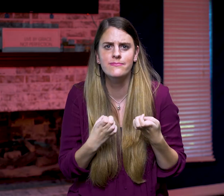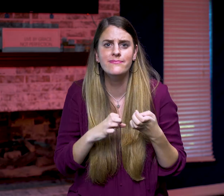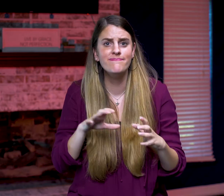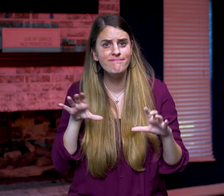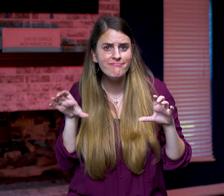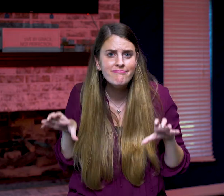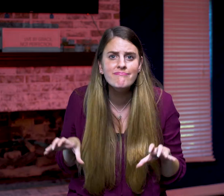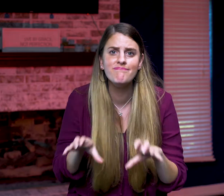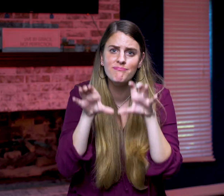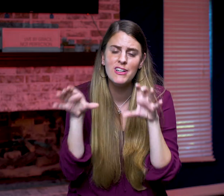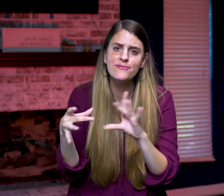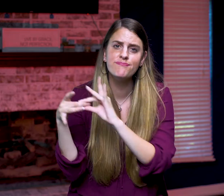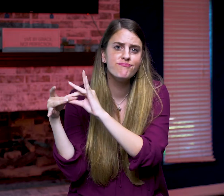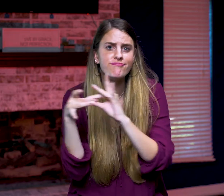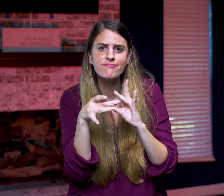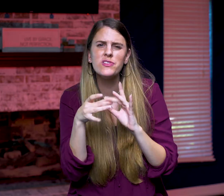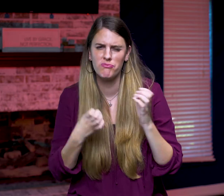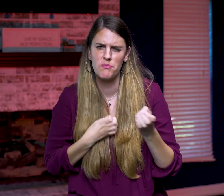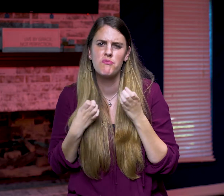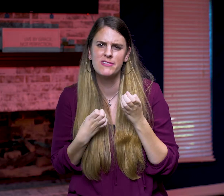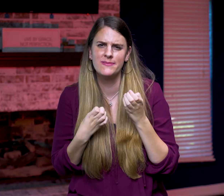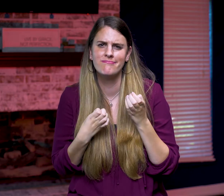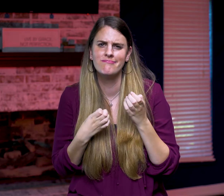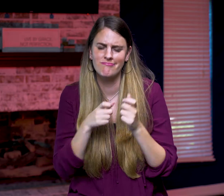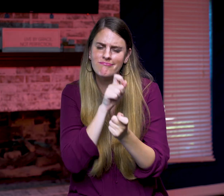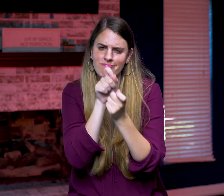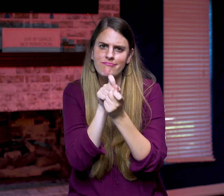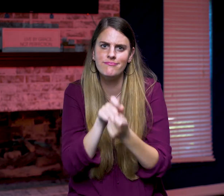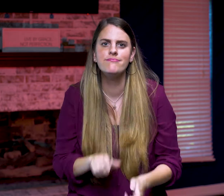it’s action adjacent but emotion specific.